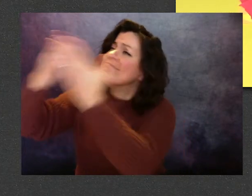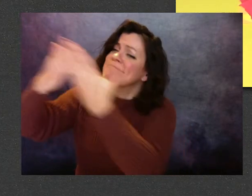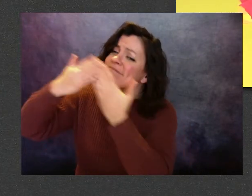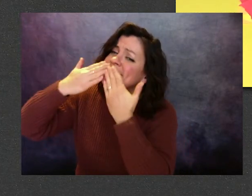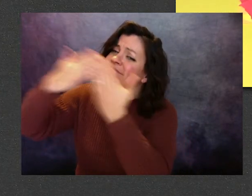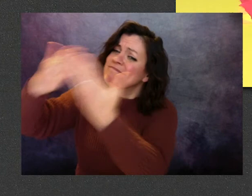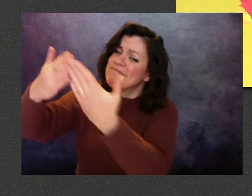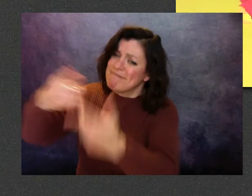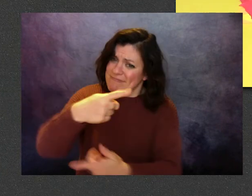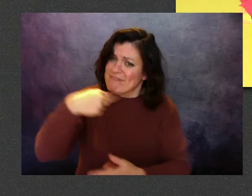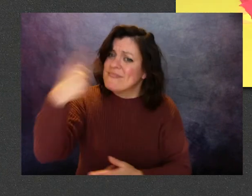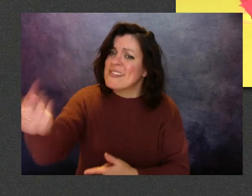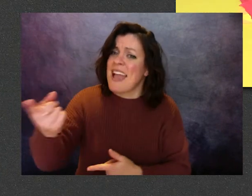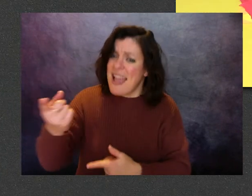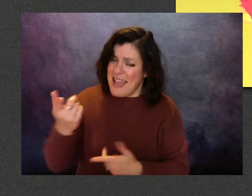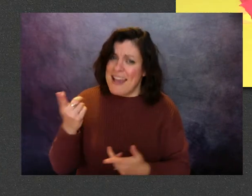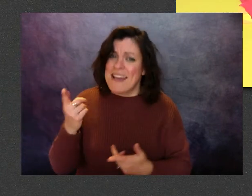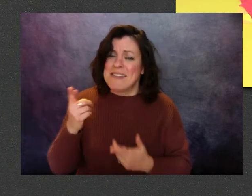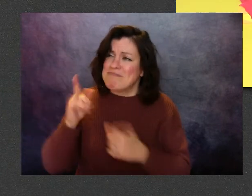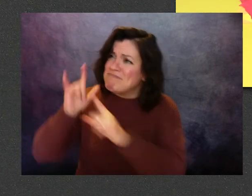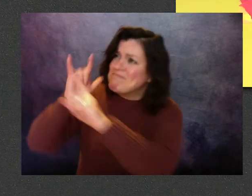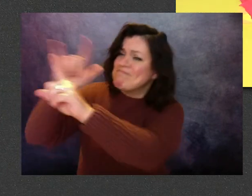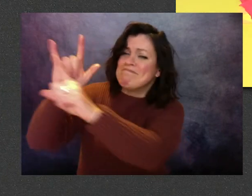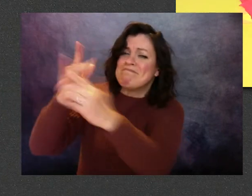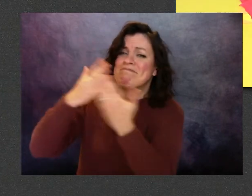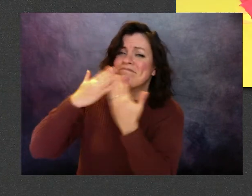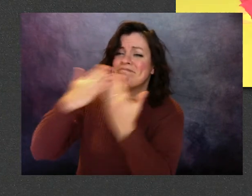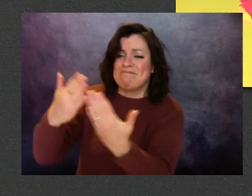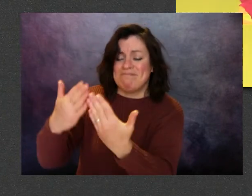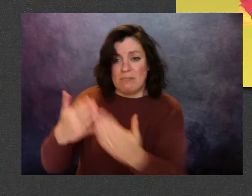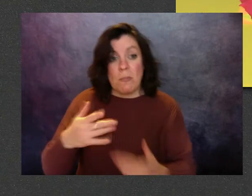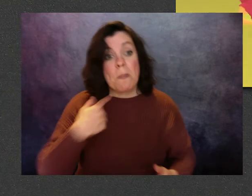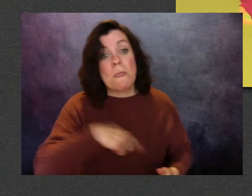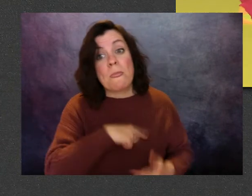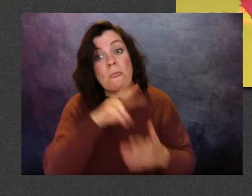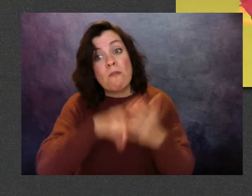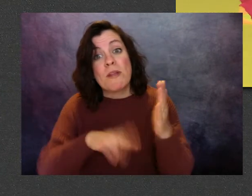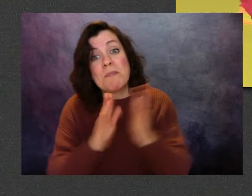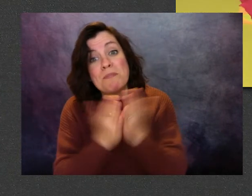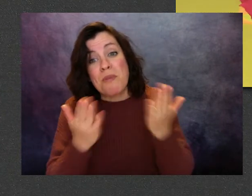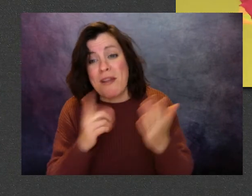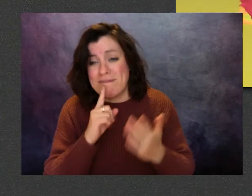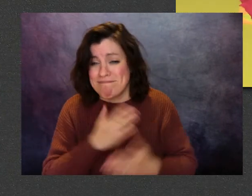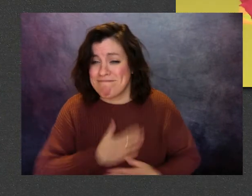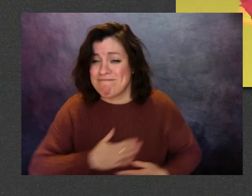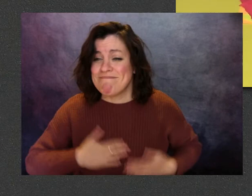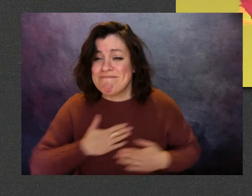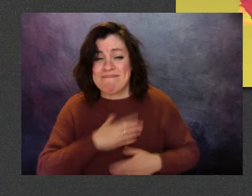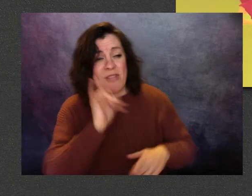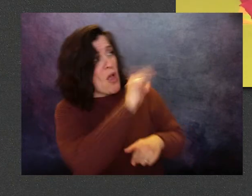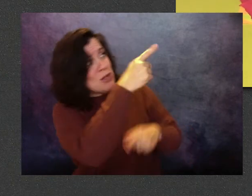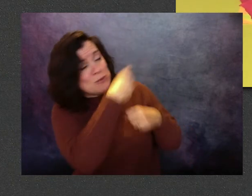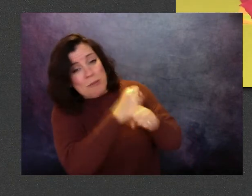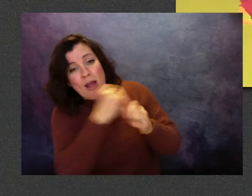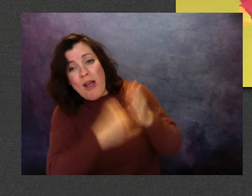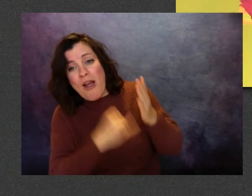We read that firefighter book too. That was great. And we made this fire craft. Awesome. Awesome.